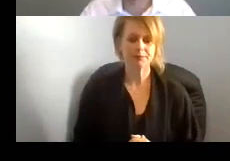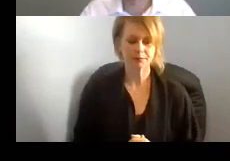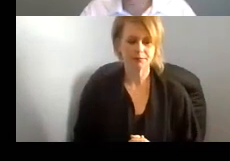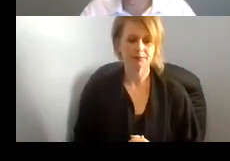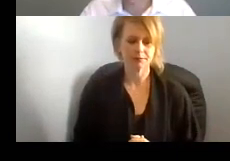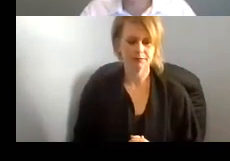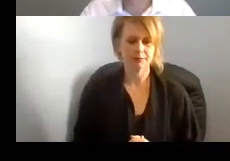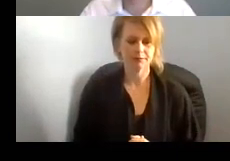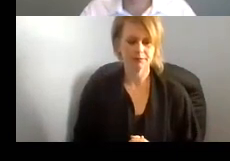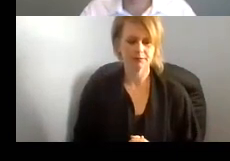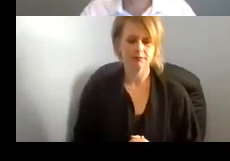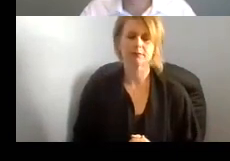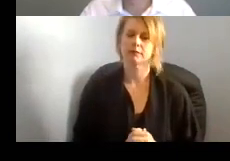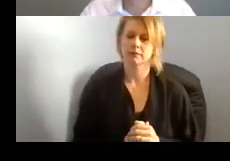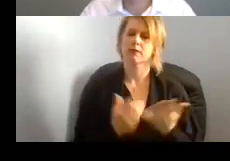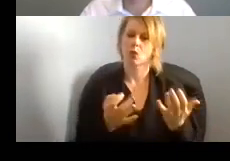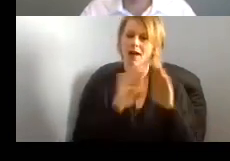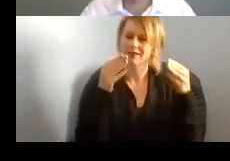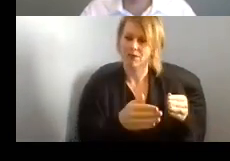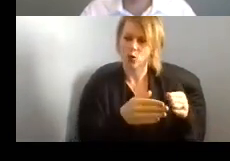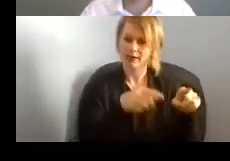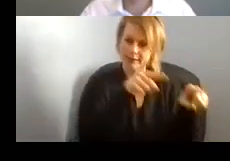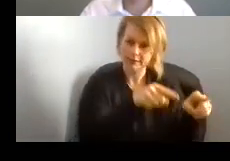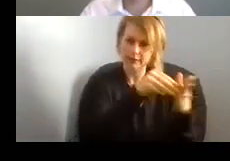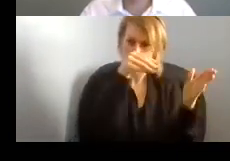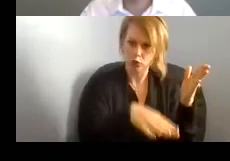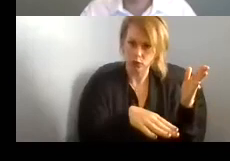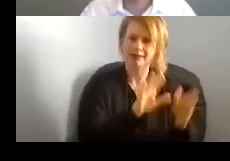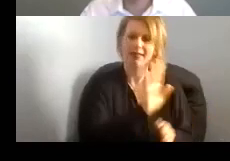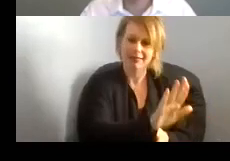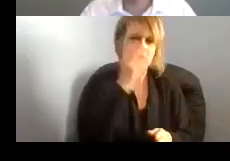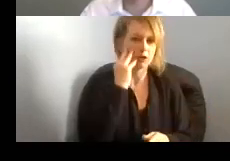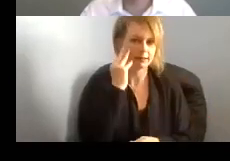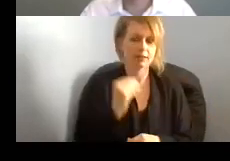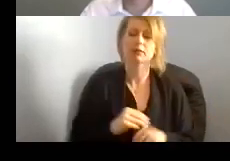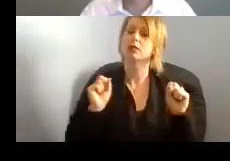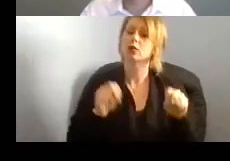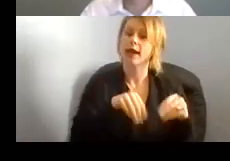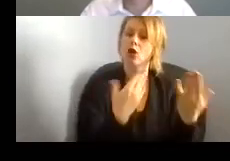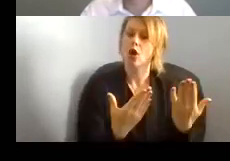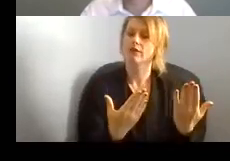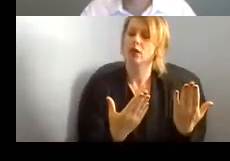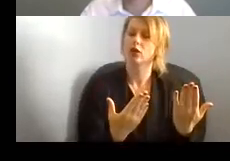And keep the focus on the student and their experience. You can offer practical advice. For example, you can discuss ways